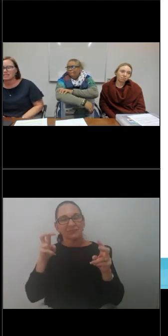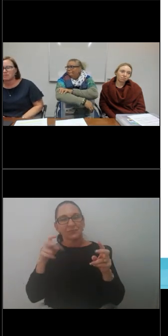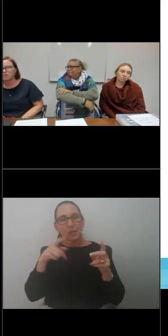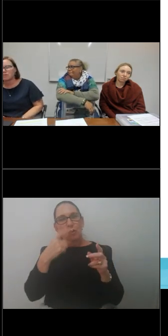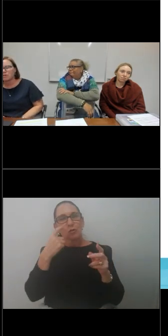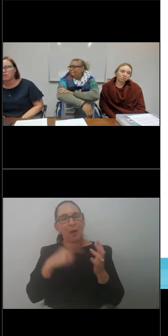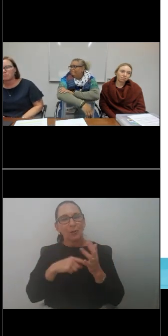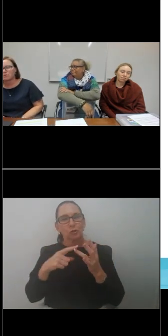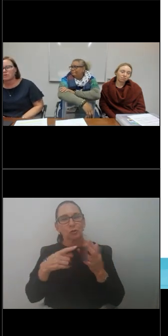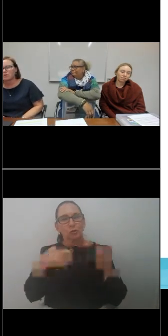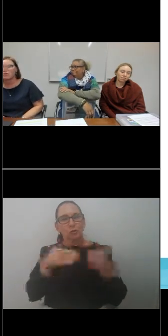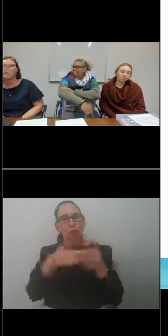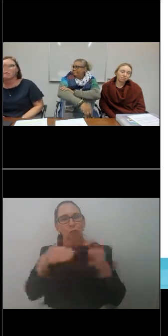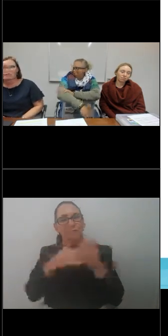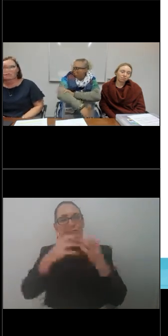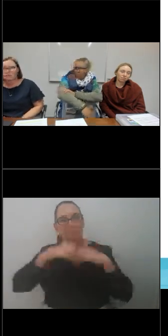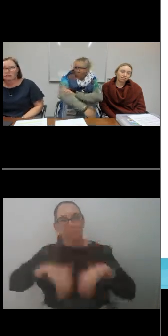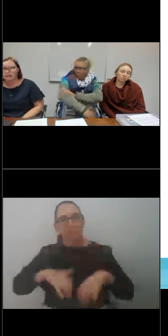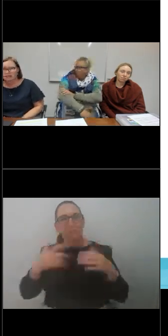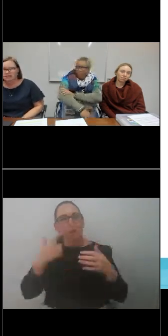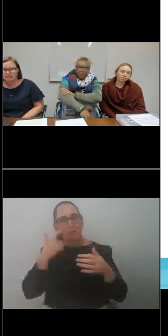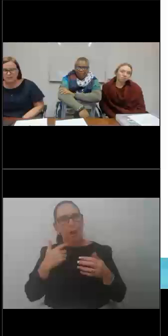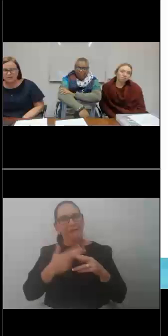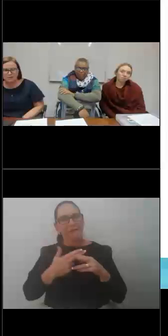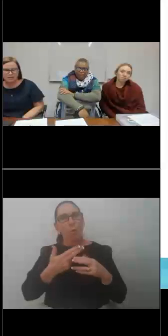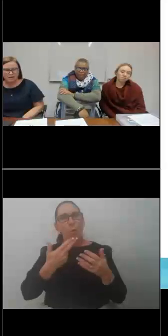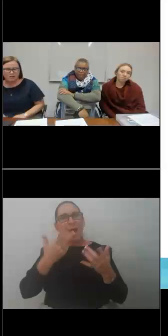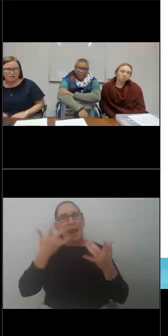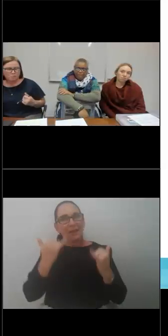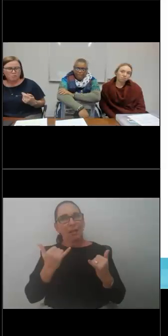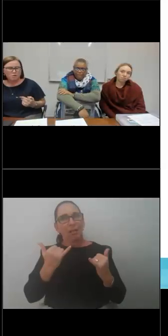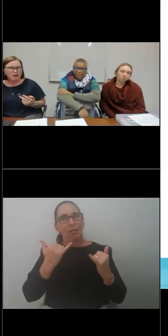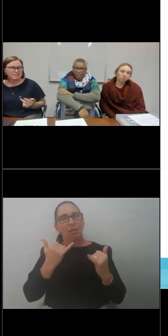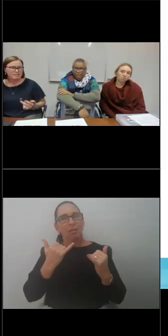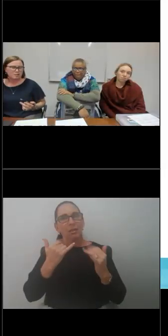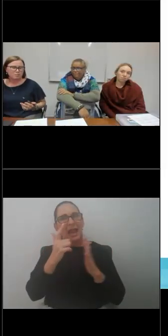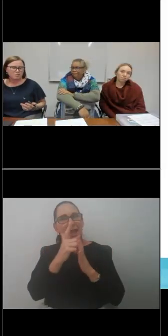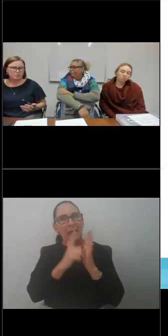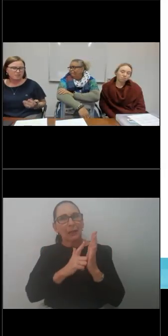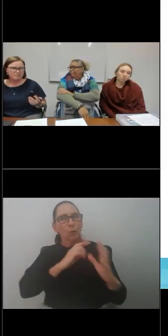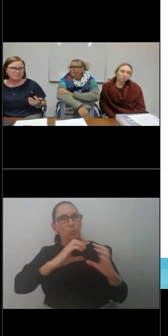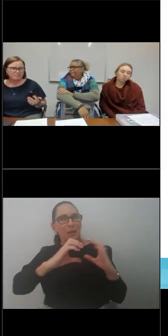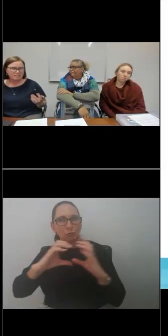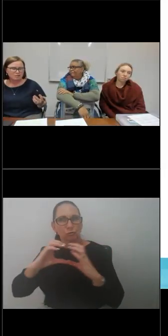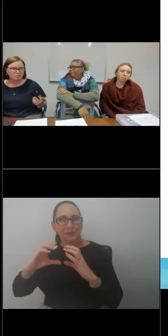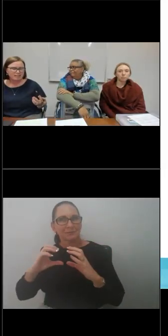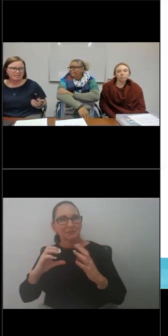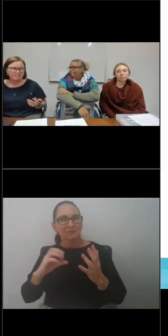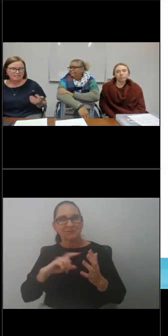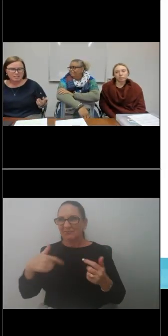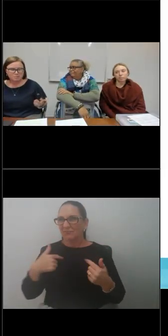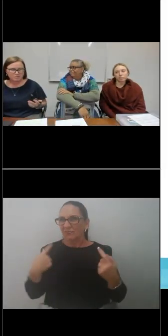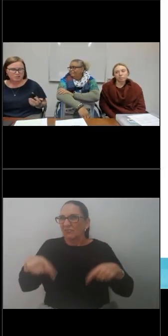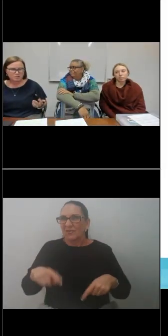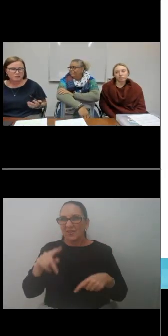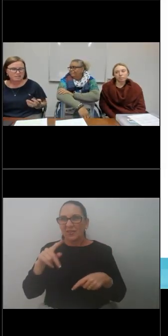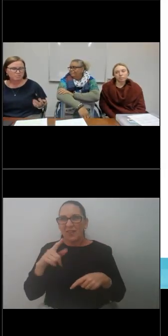really what Blurred Borders is all about so why is it so important that we as professionals break